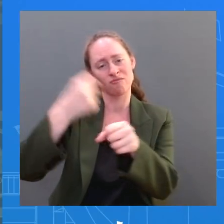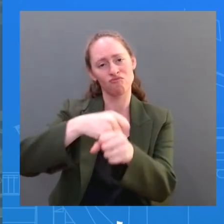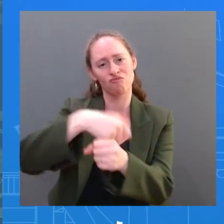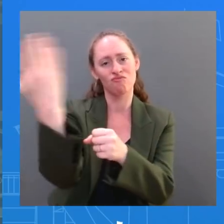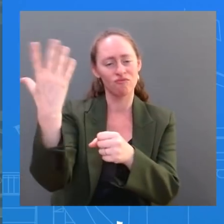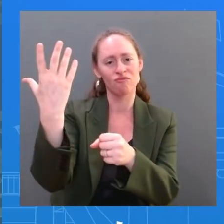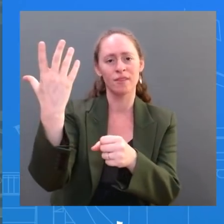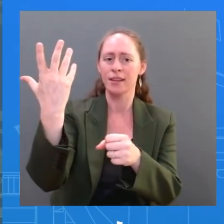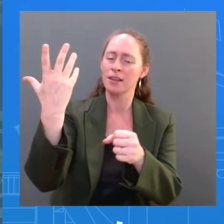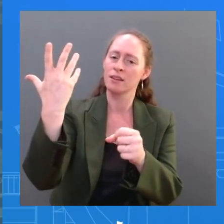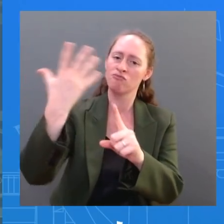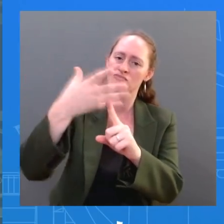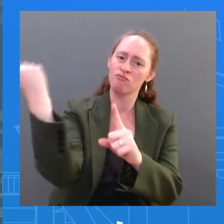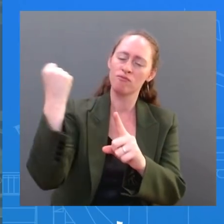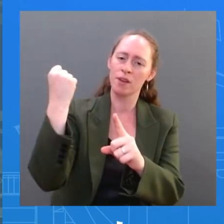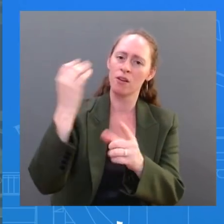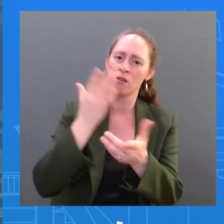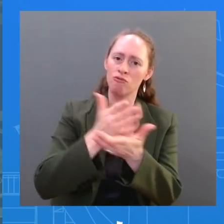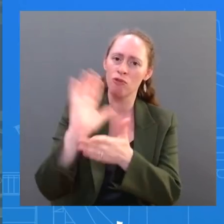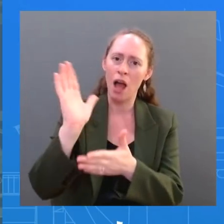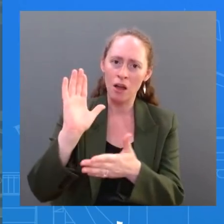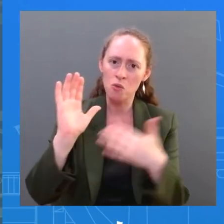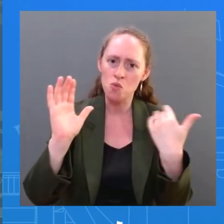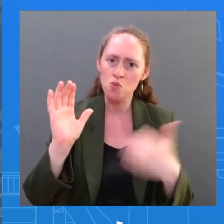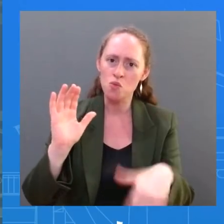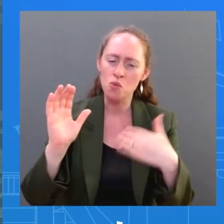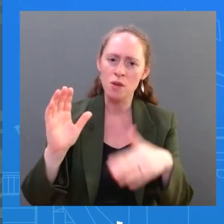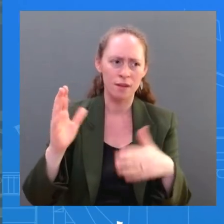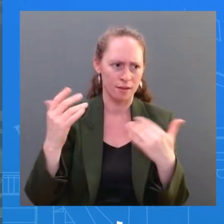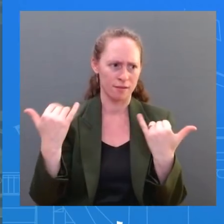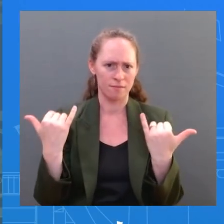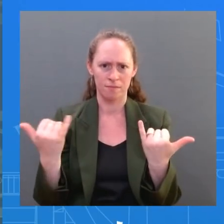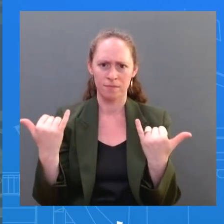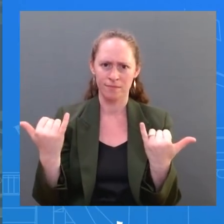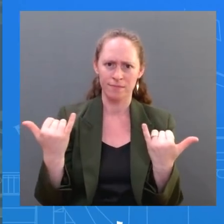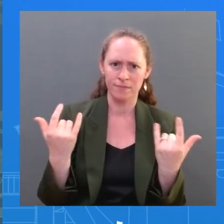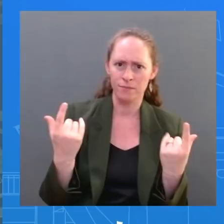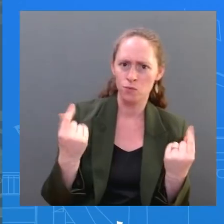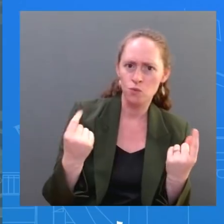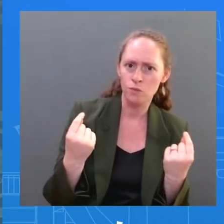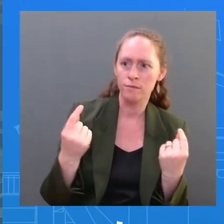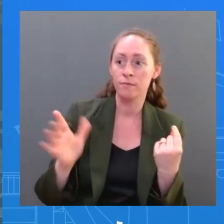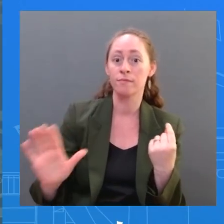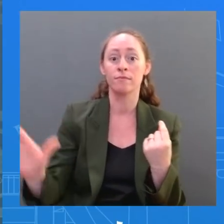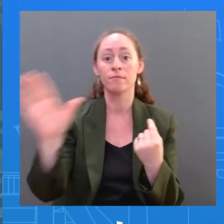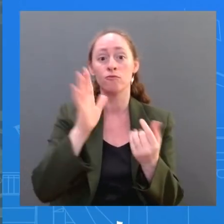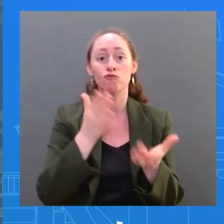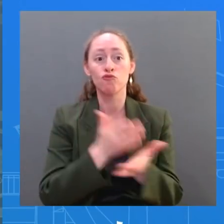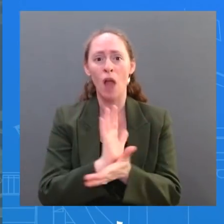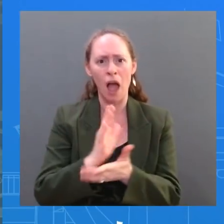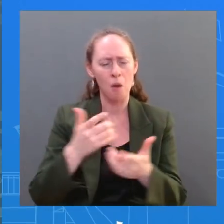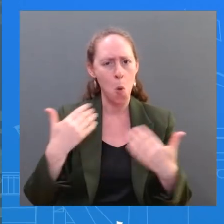as we know, on women's rights and women's freedom. And beyond that -- it's going to go beyond that when you think about privacy,